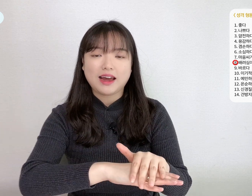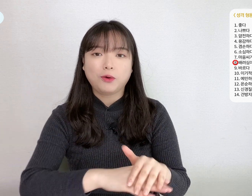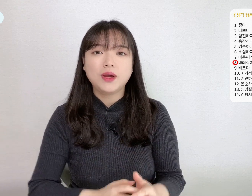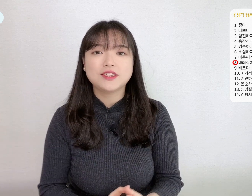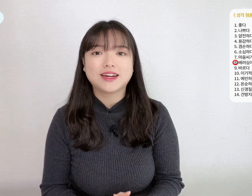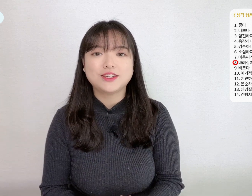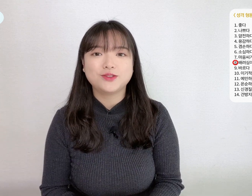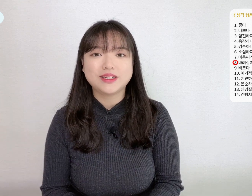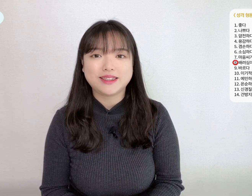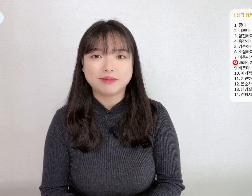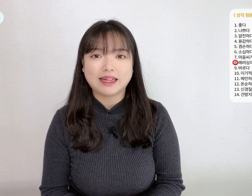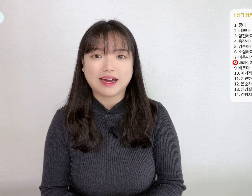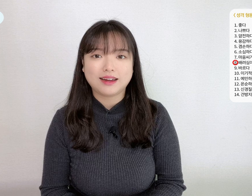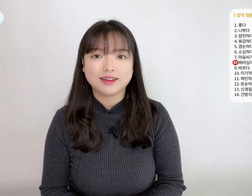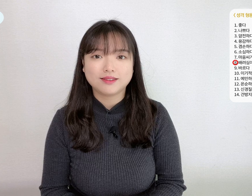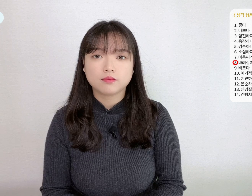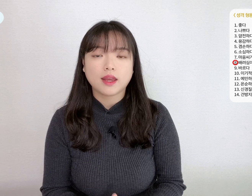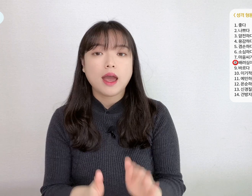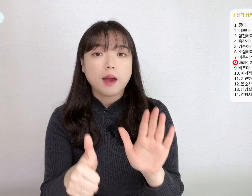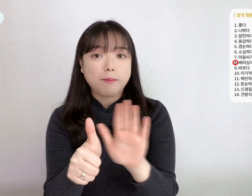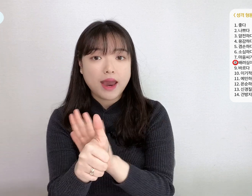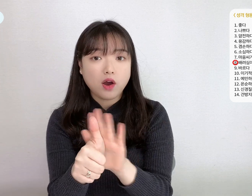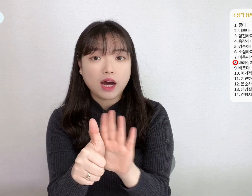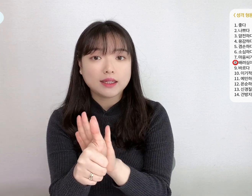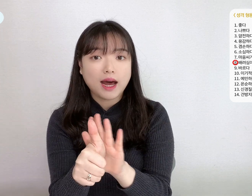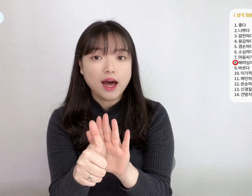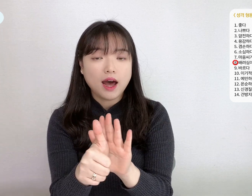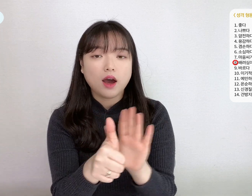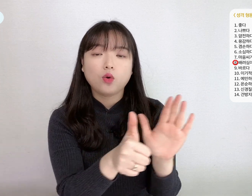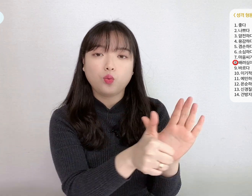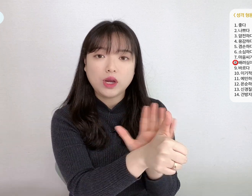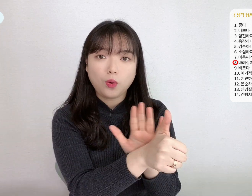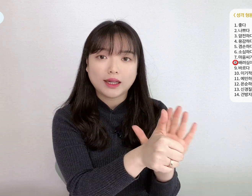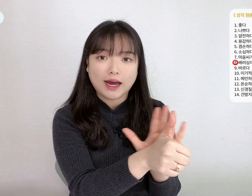as being considerate and considerate. Consideration, comfort, how do you differentiate between these sign language,